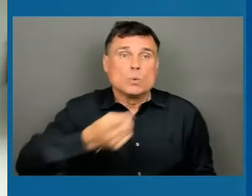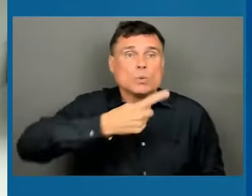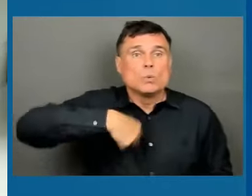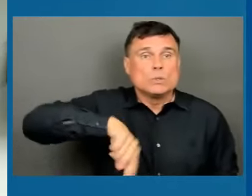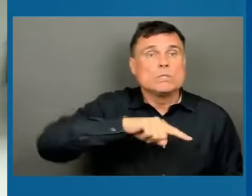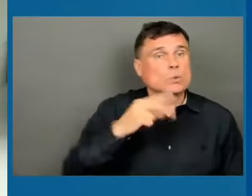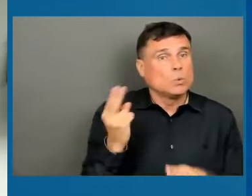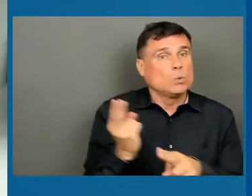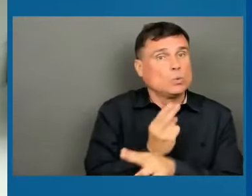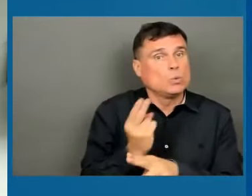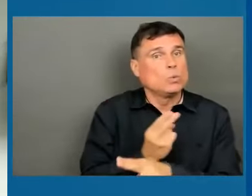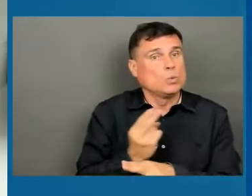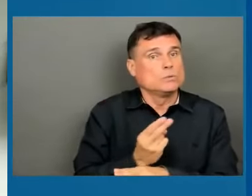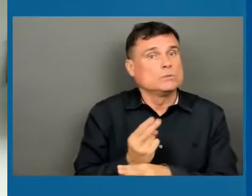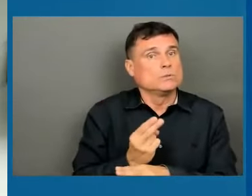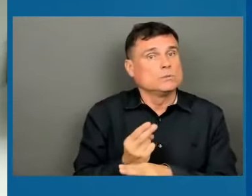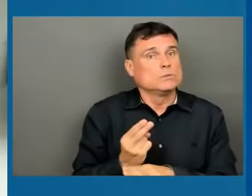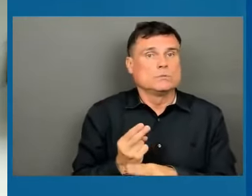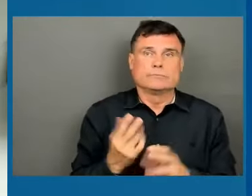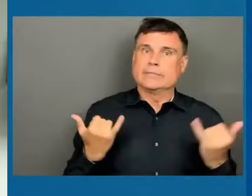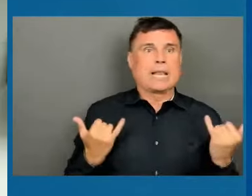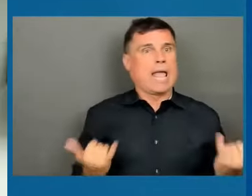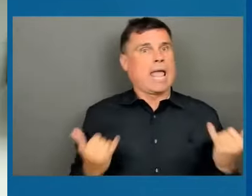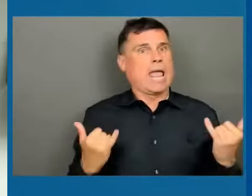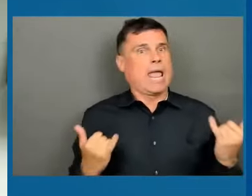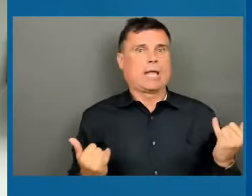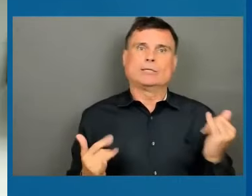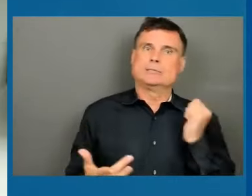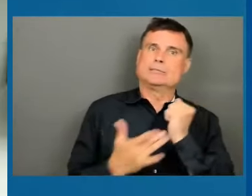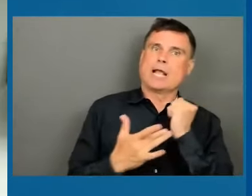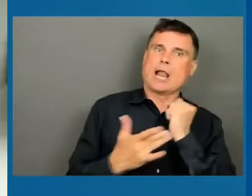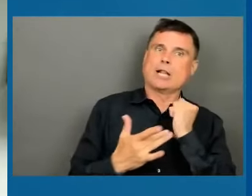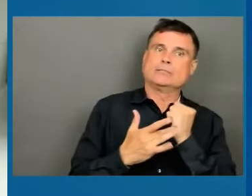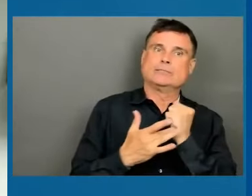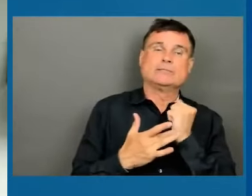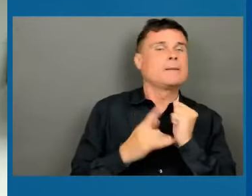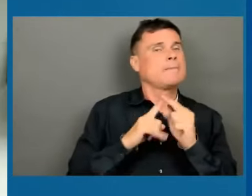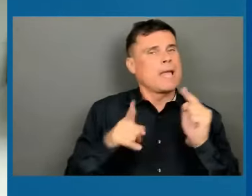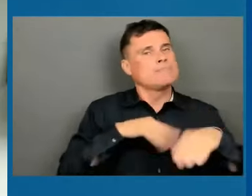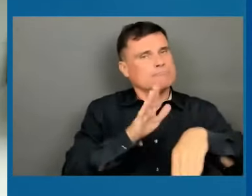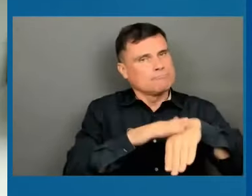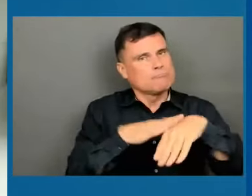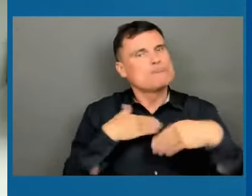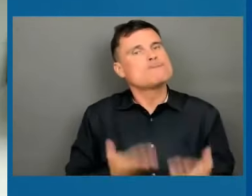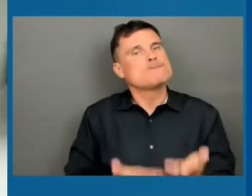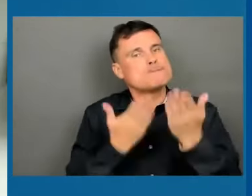guides that we do provide strongly recommend communities that are living in isolated